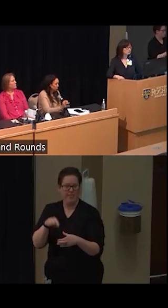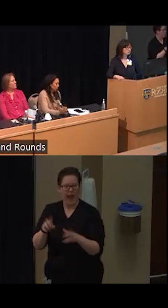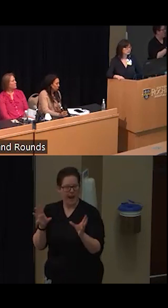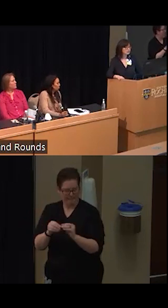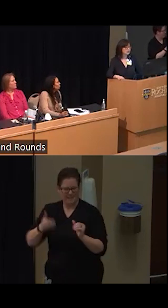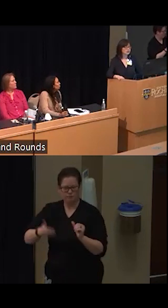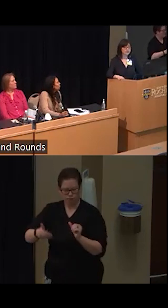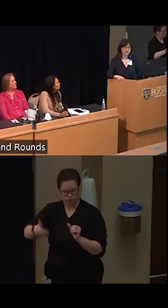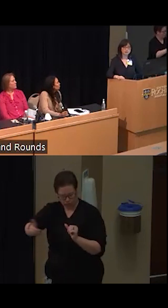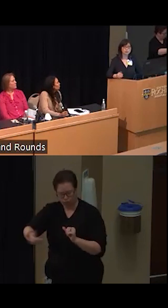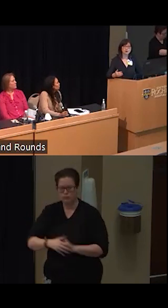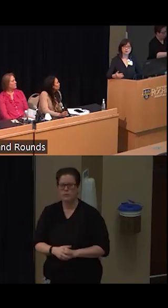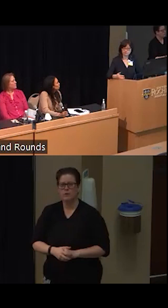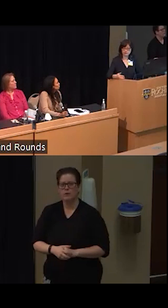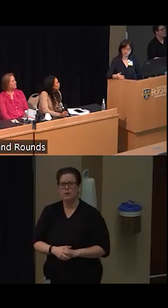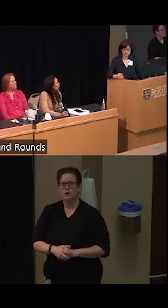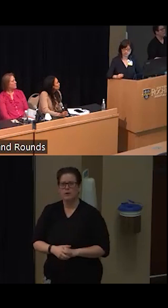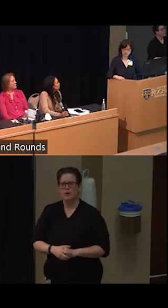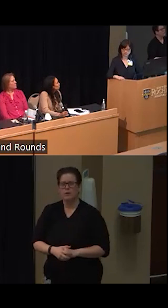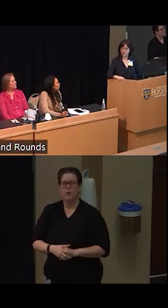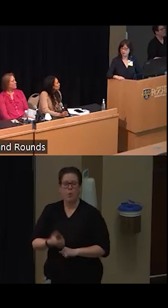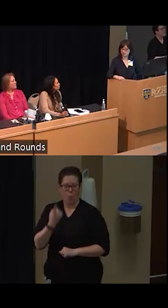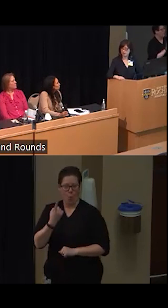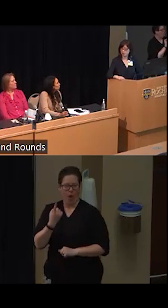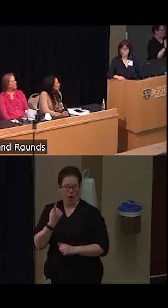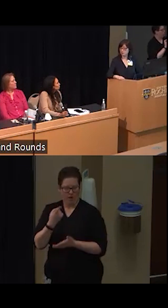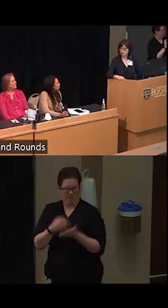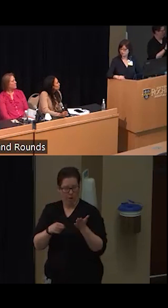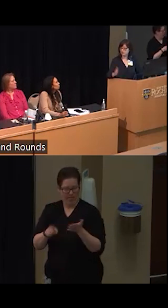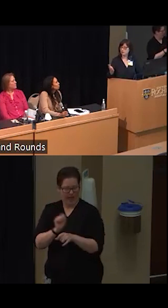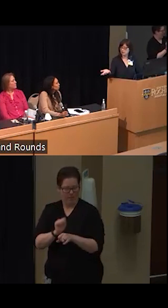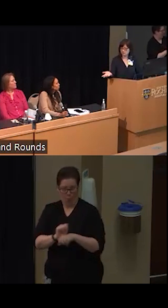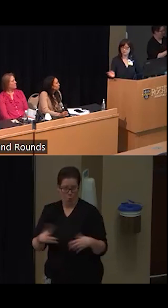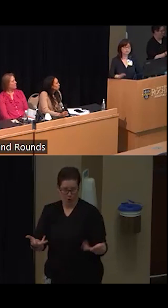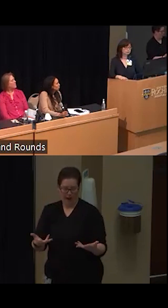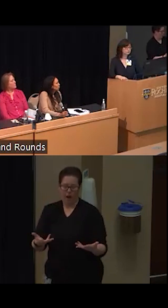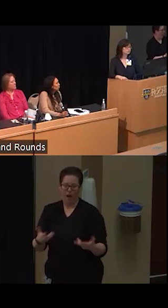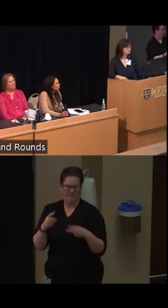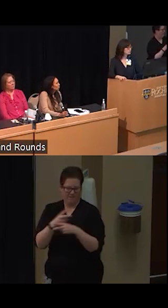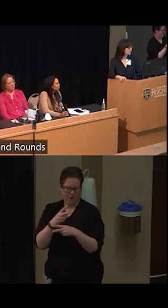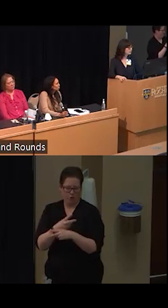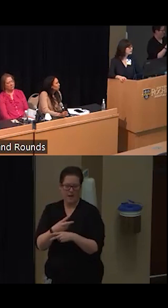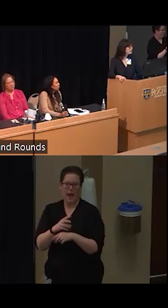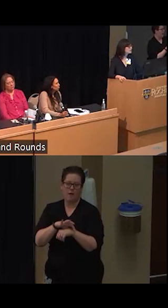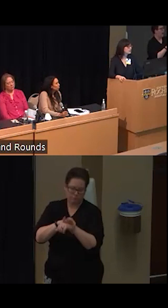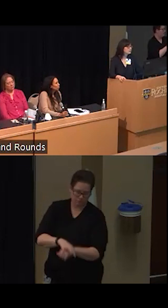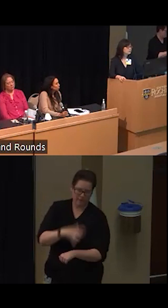regularly and one of the specific areas that we've been addressing is the seclusion restraint as some